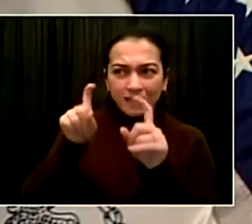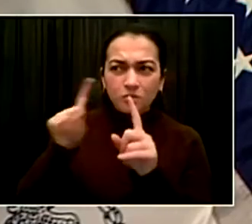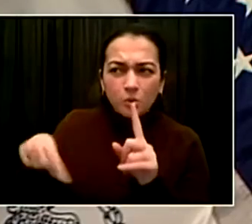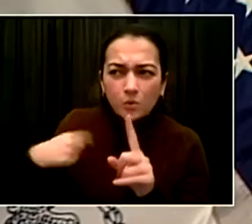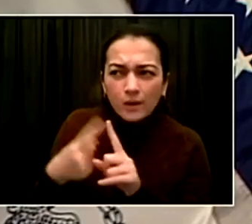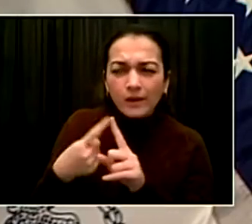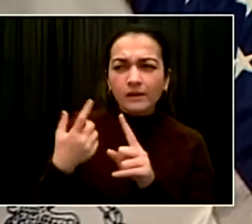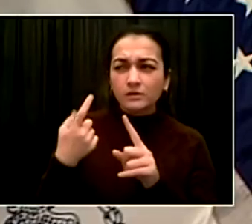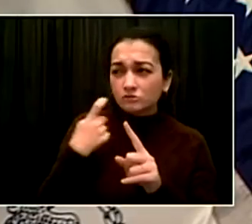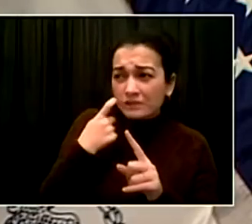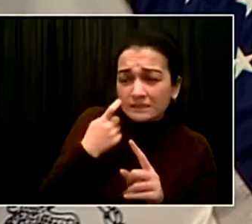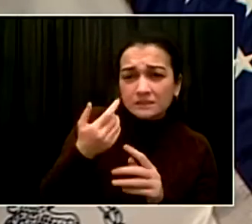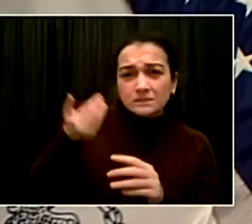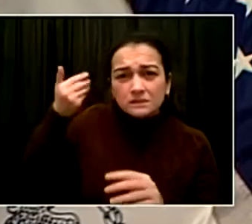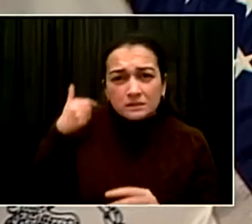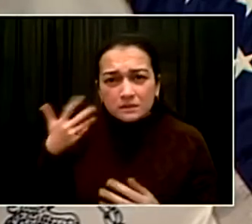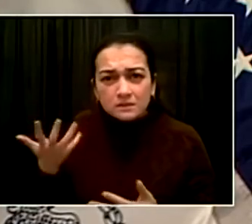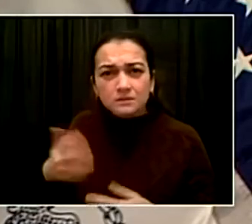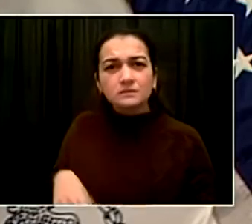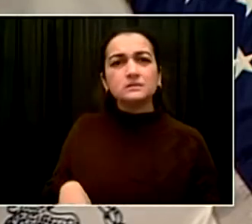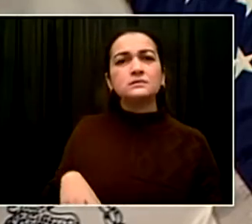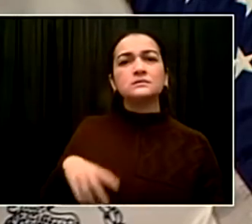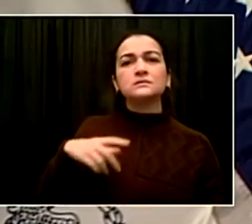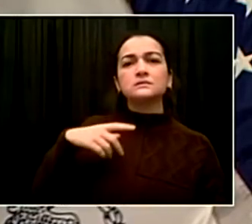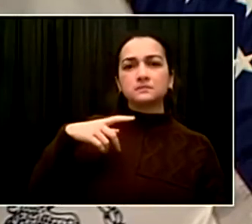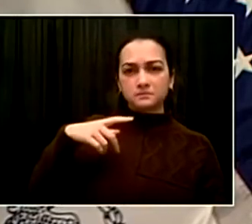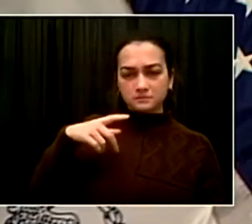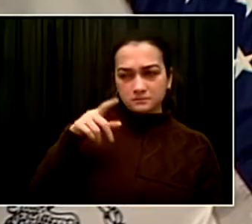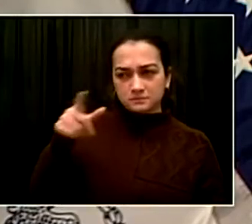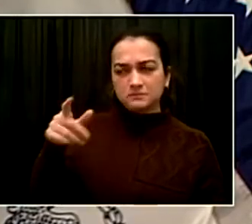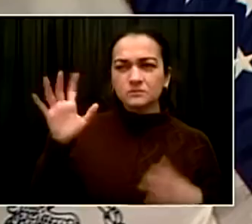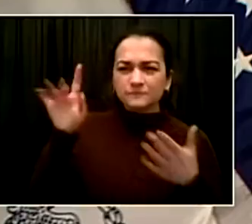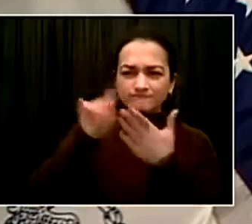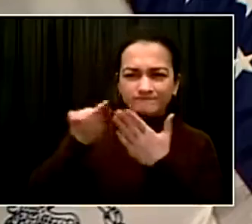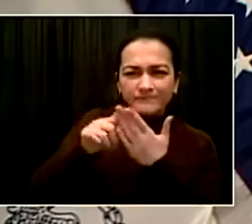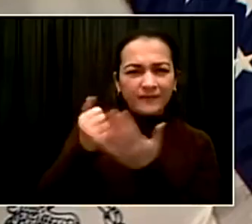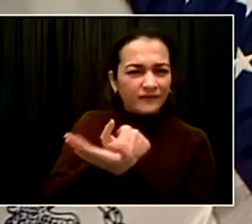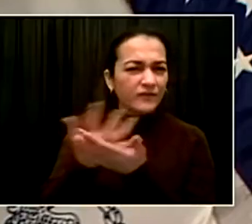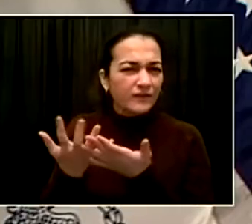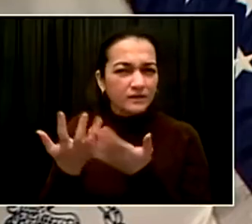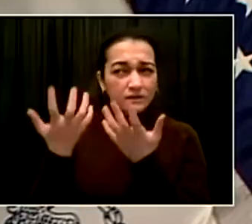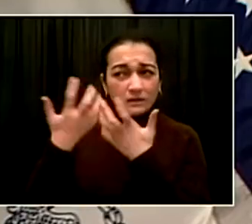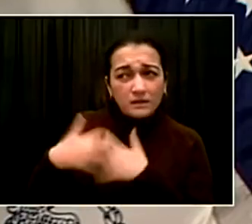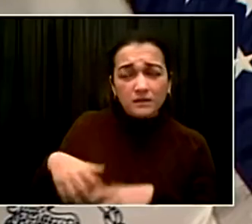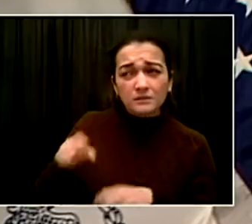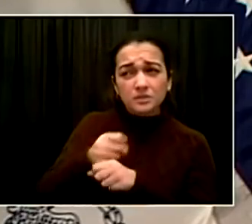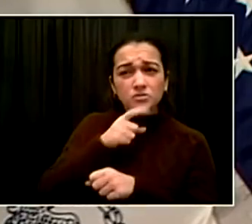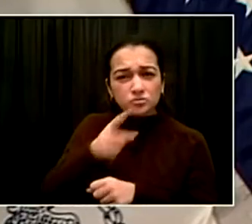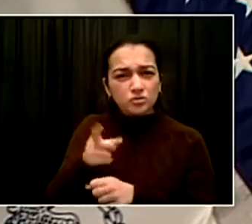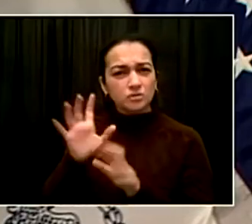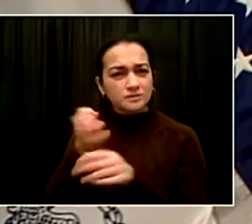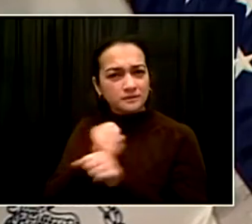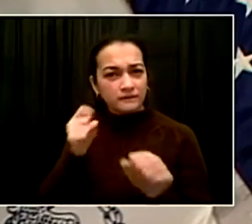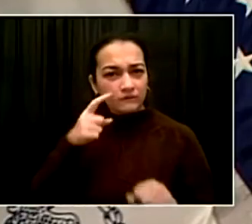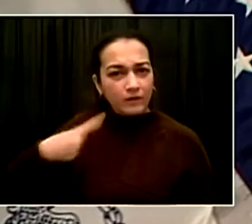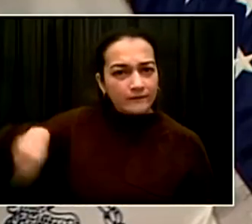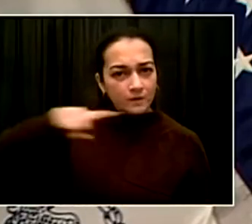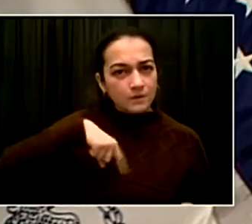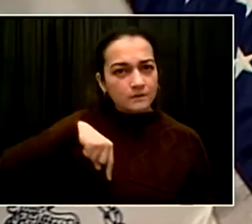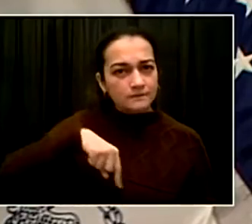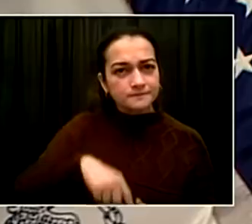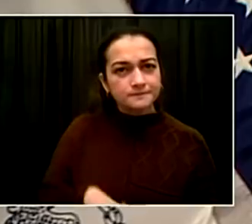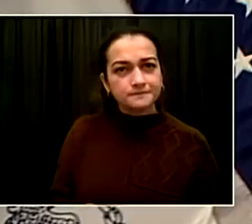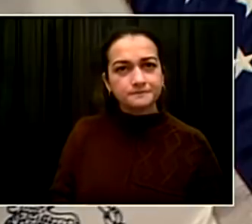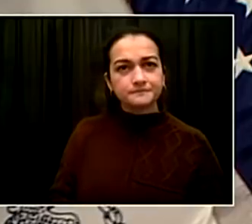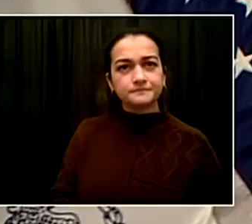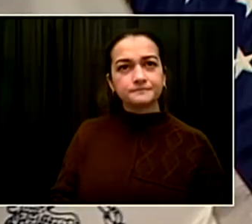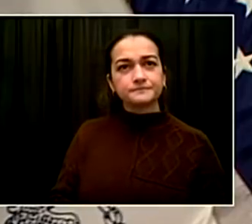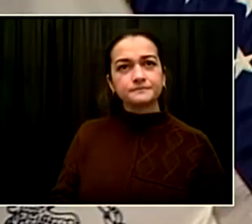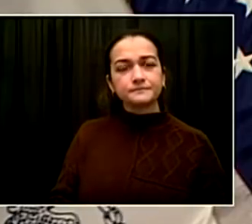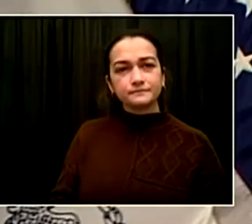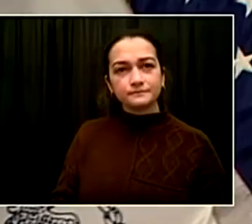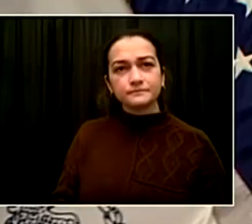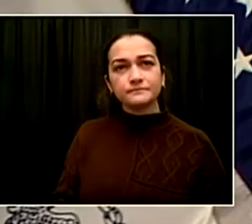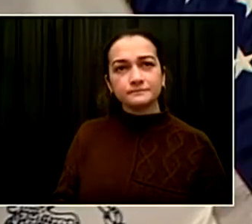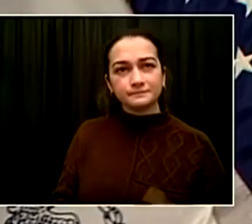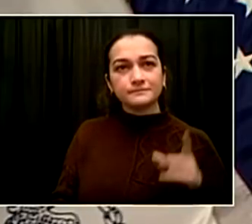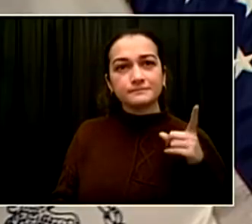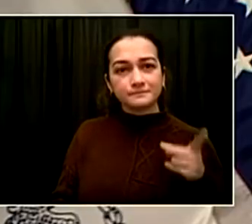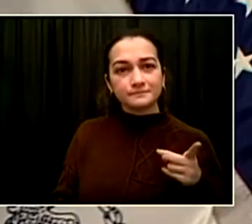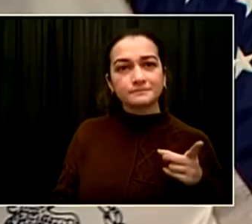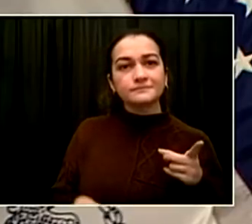TO CITY WORKERS ABOUT HOW TO